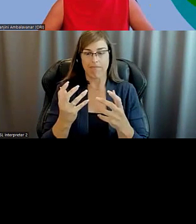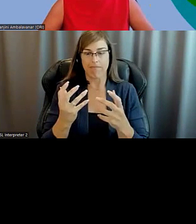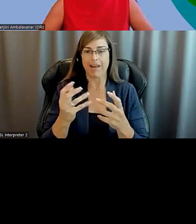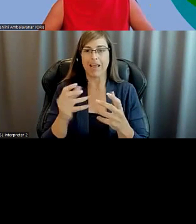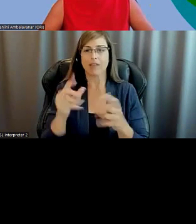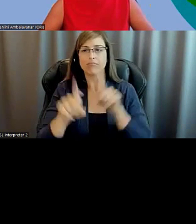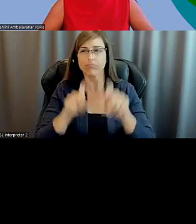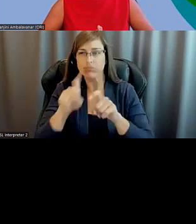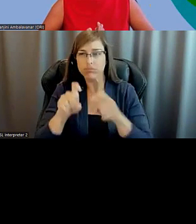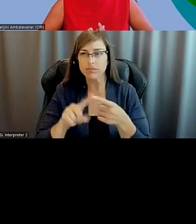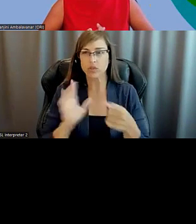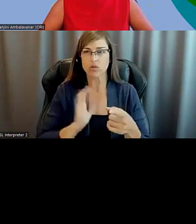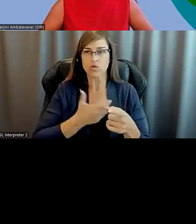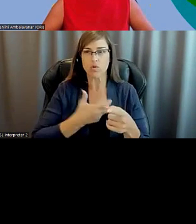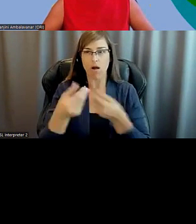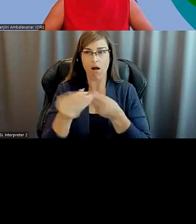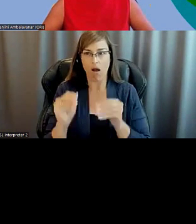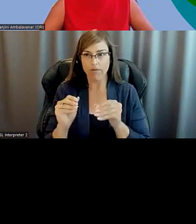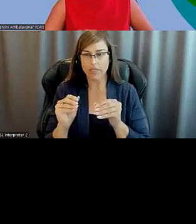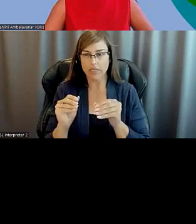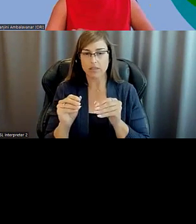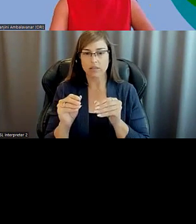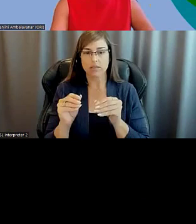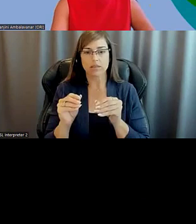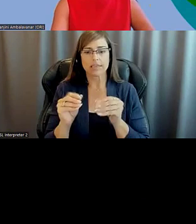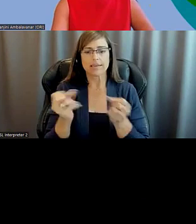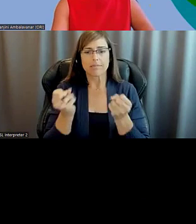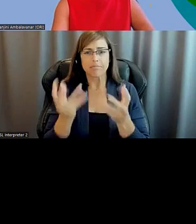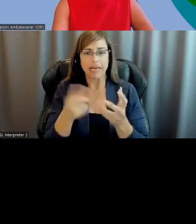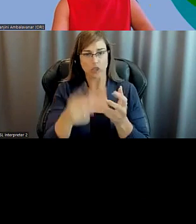and a lot of them, as you see in this graph,